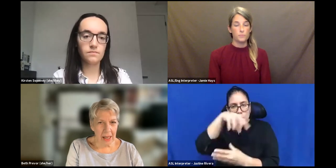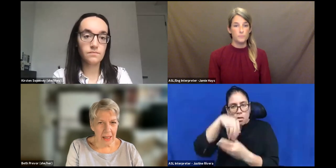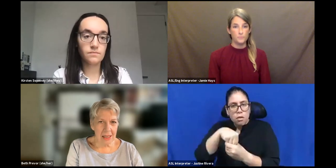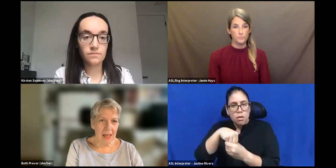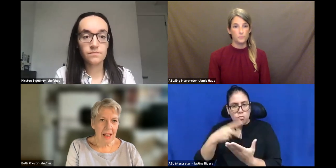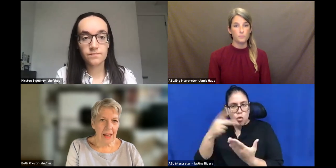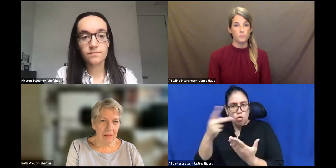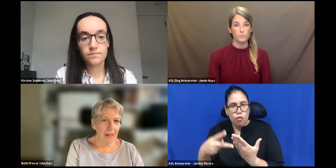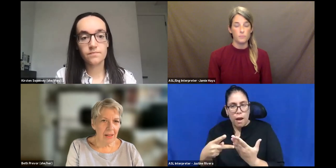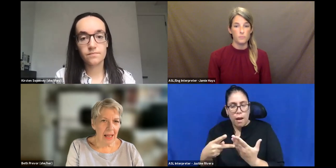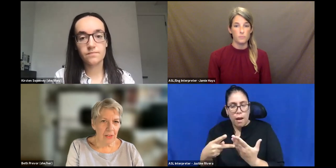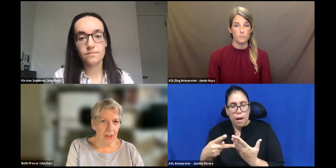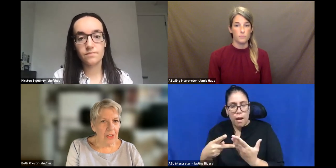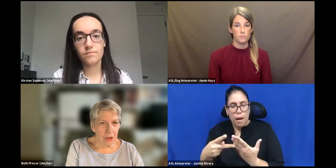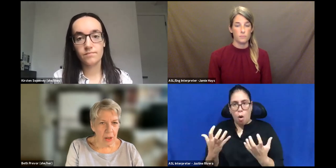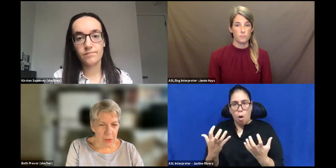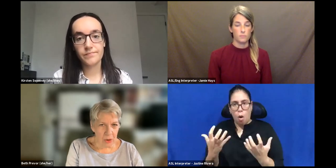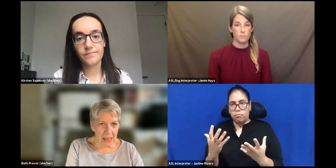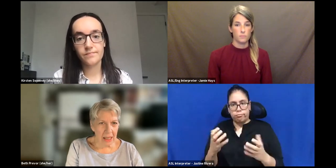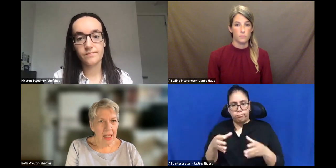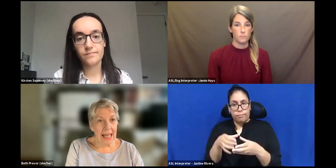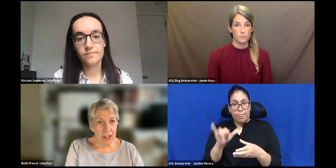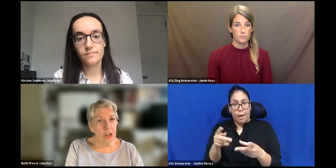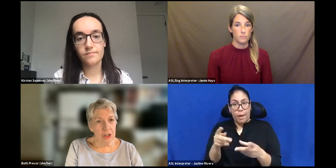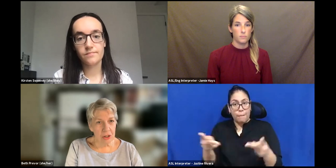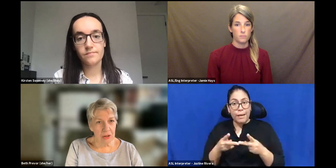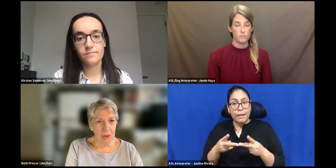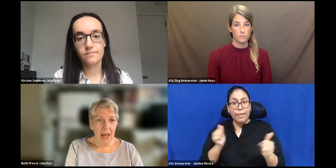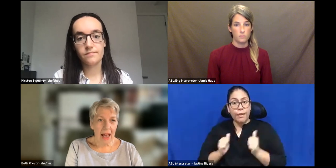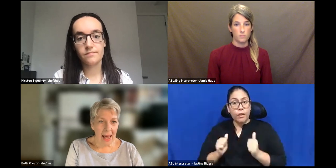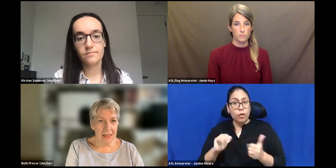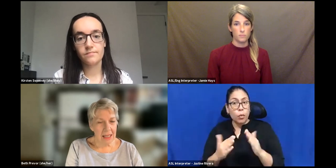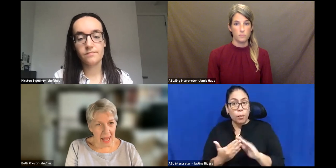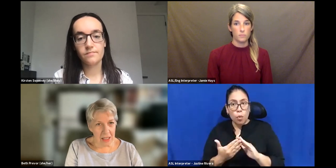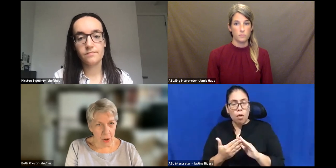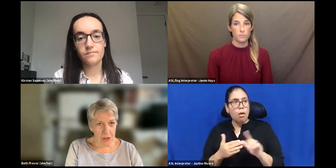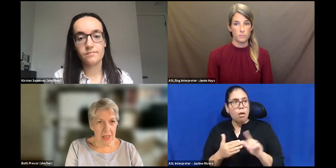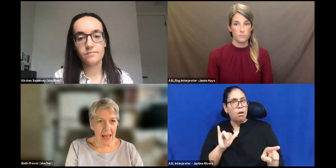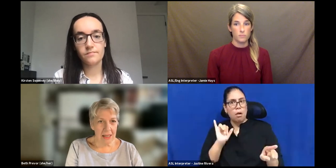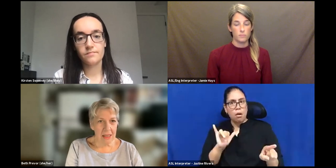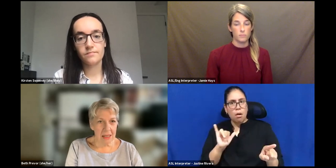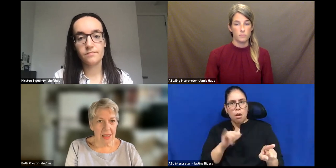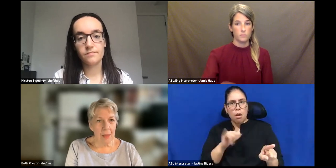place that the theatre community can look to as the experts, as a